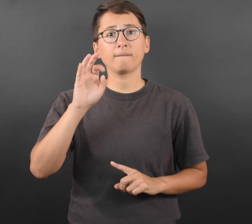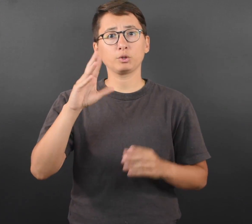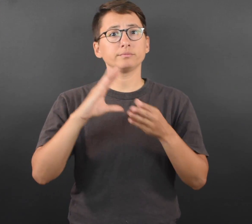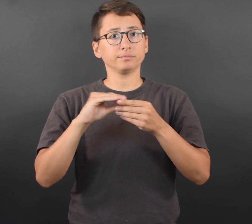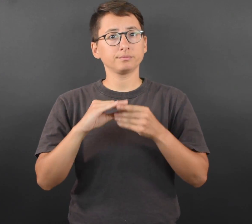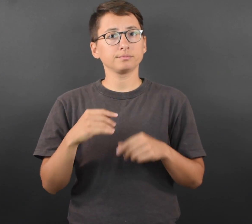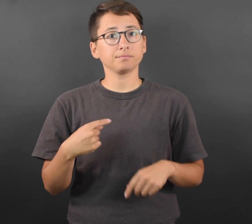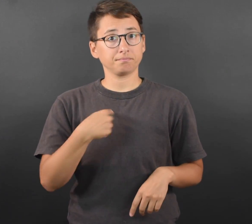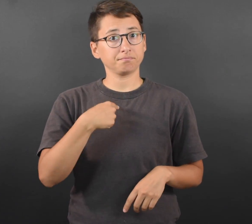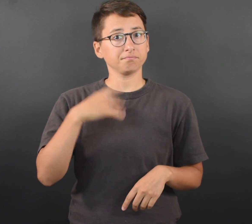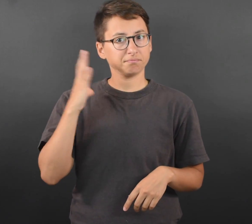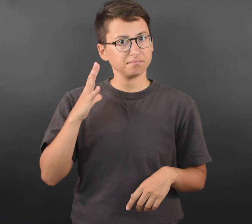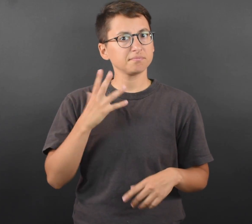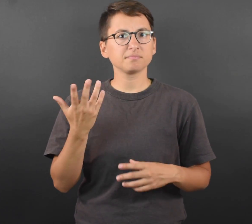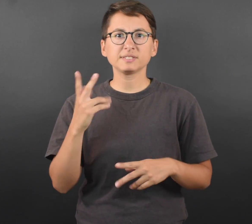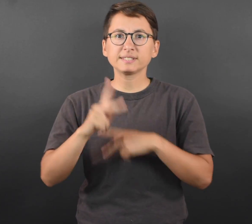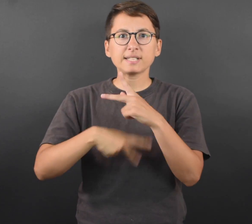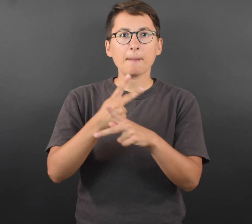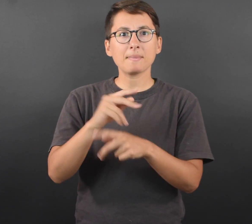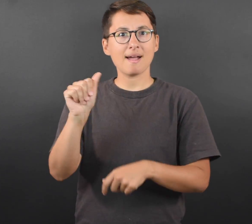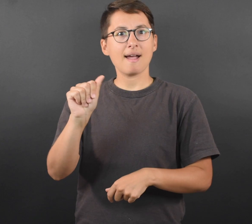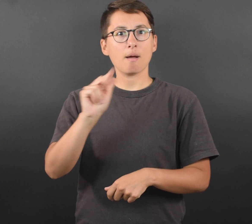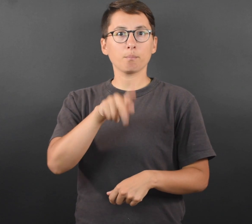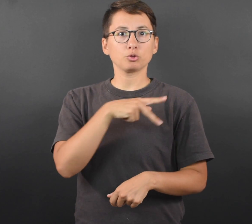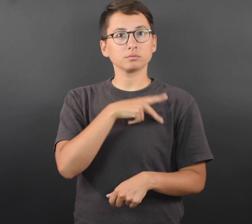“I’m a ‘Type A’ personality, never stops,